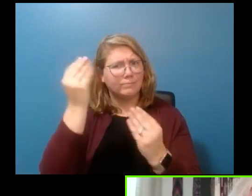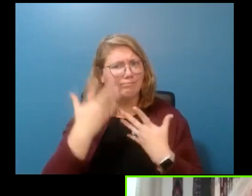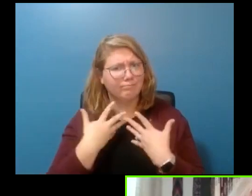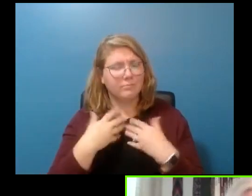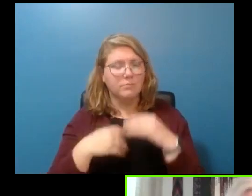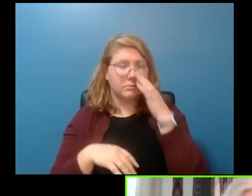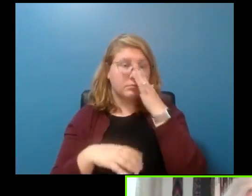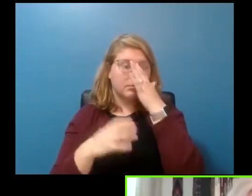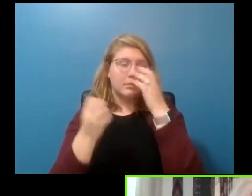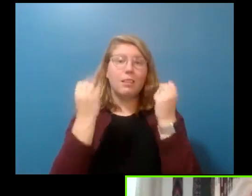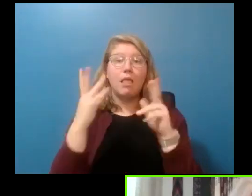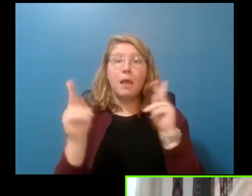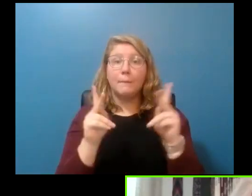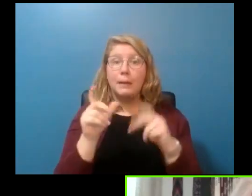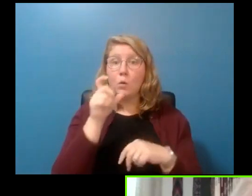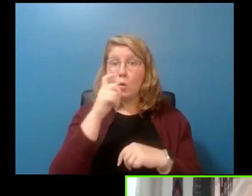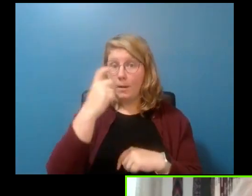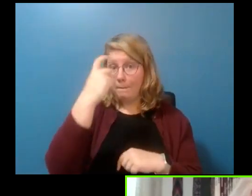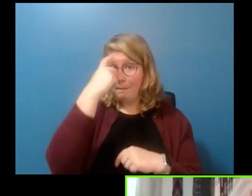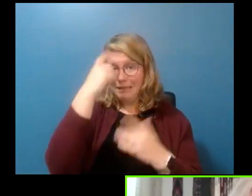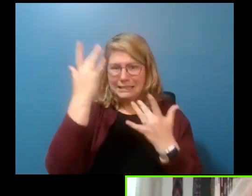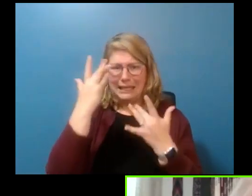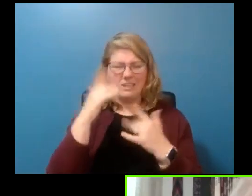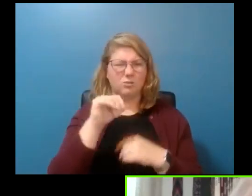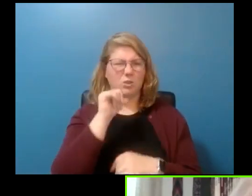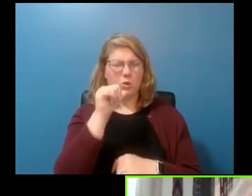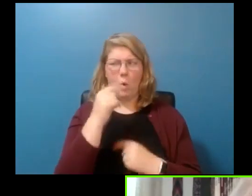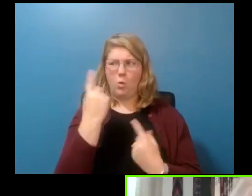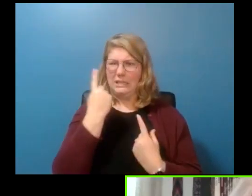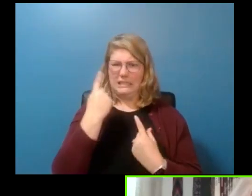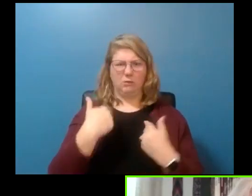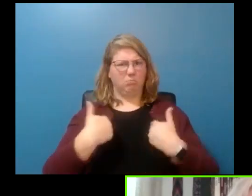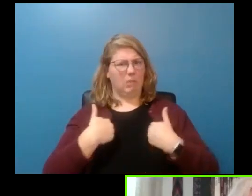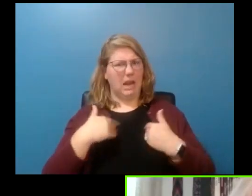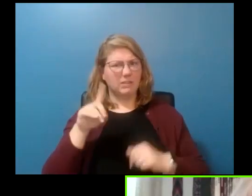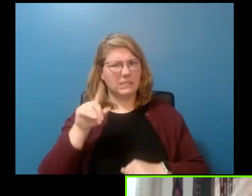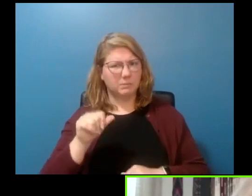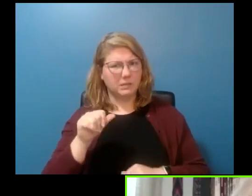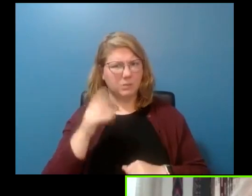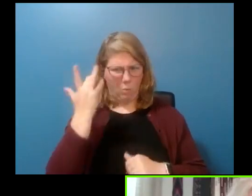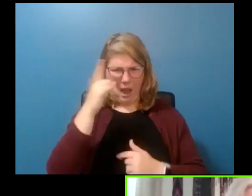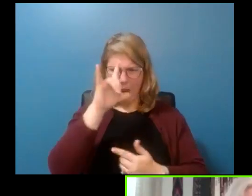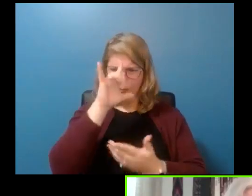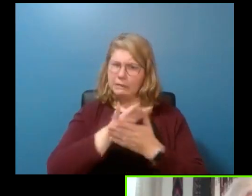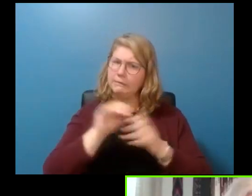children's mental health system? What does it mean when you are hospitalized for psychiatric